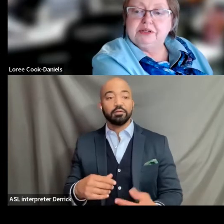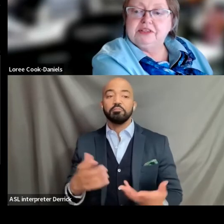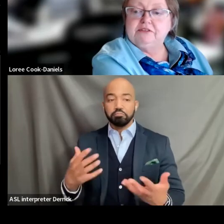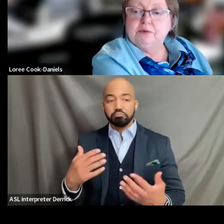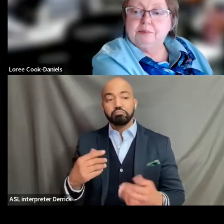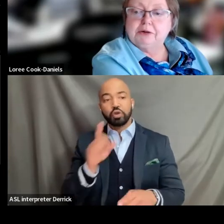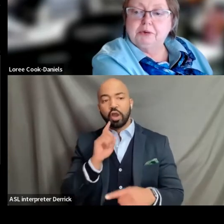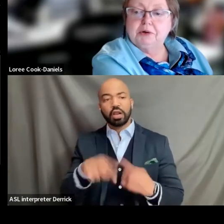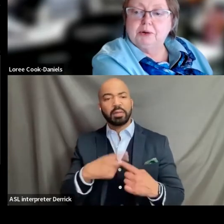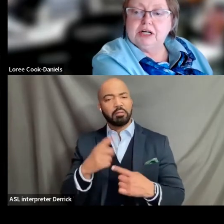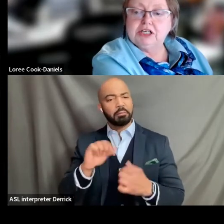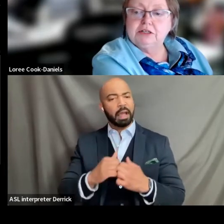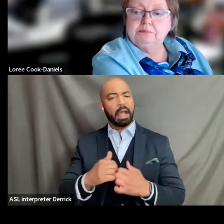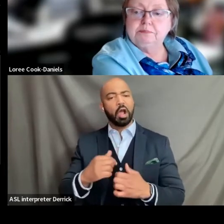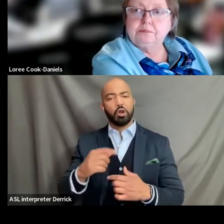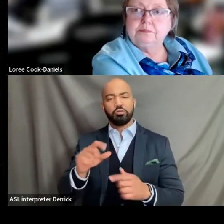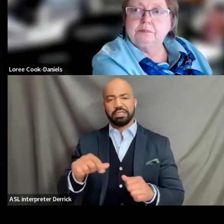Okay well I've got empathy for microaggression.